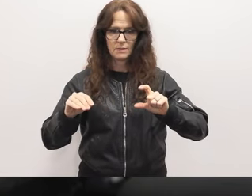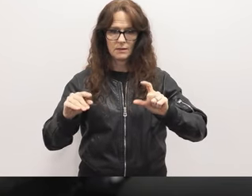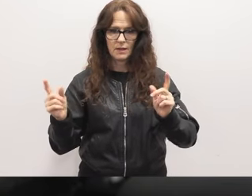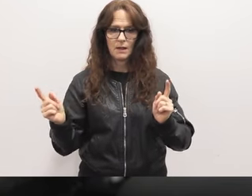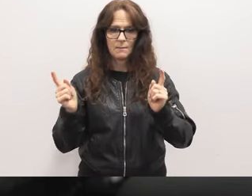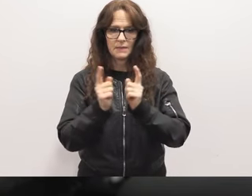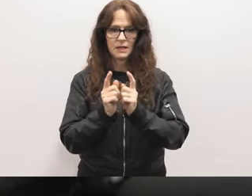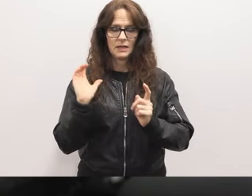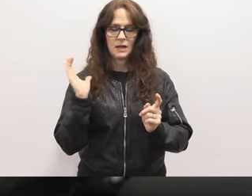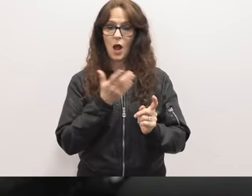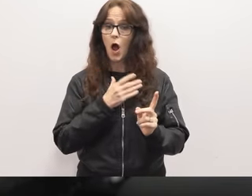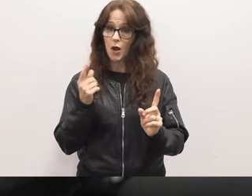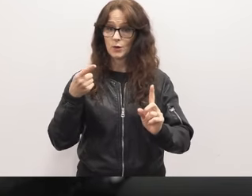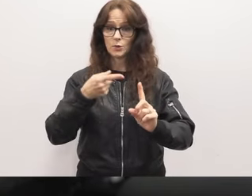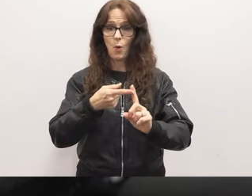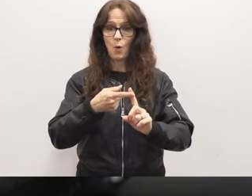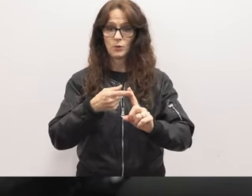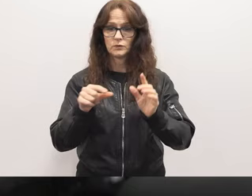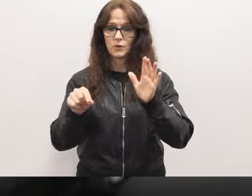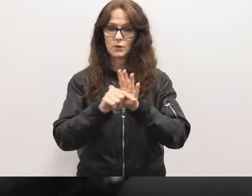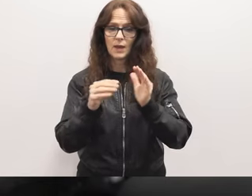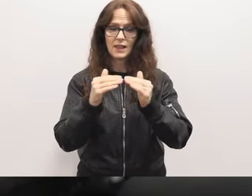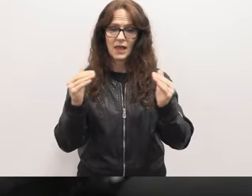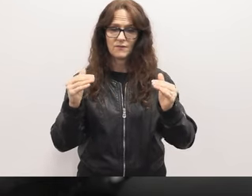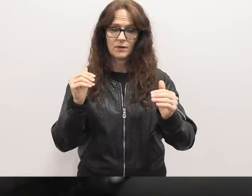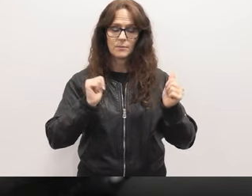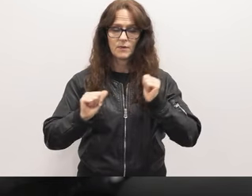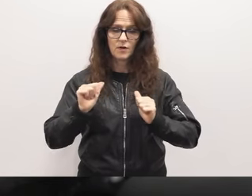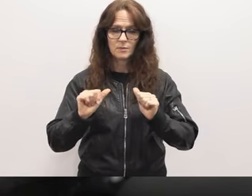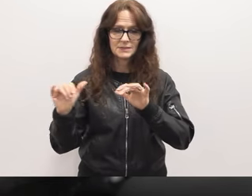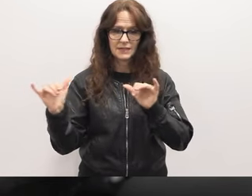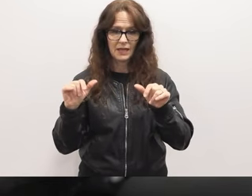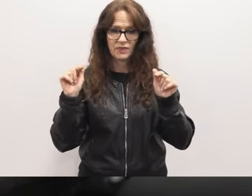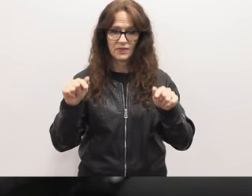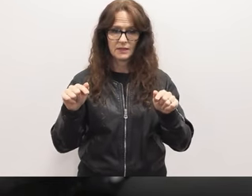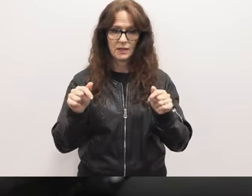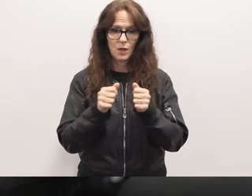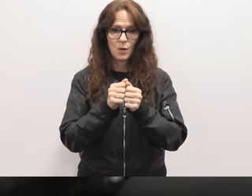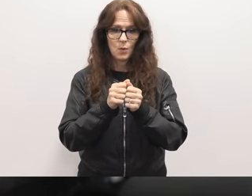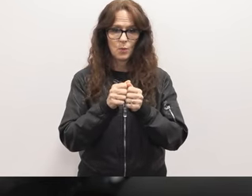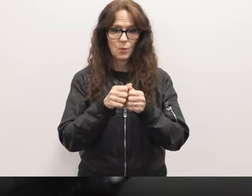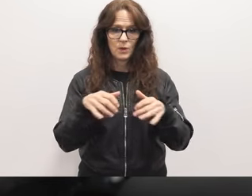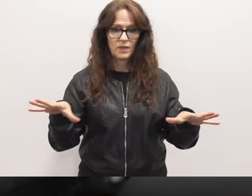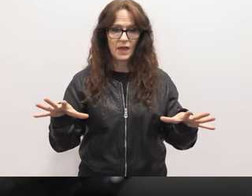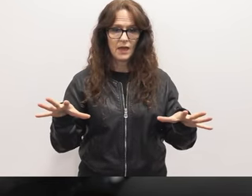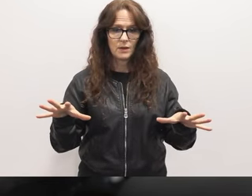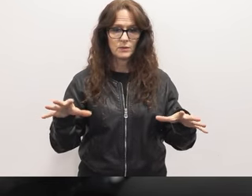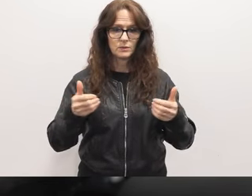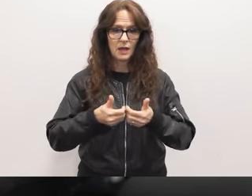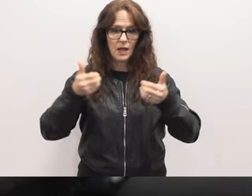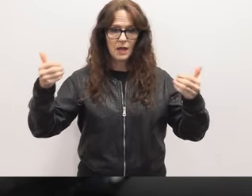for grade level performance like this without outside of classroom intervention.